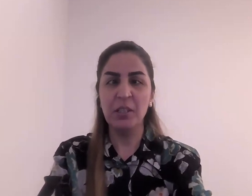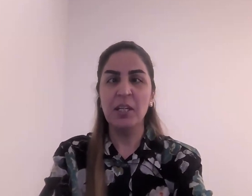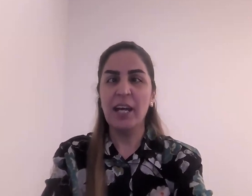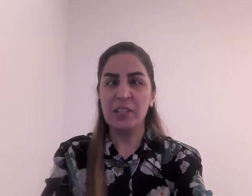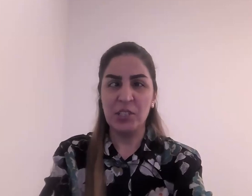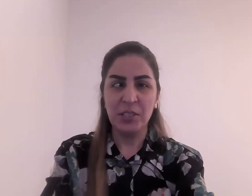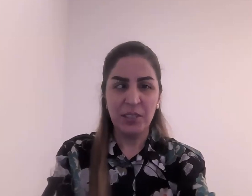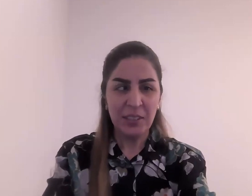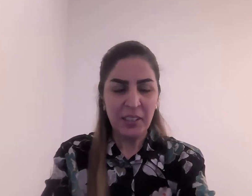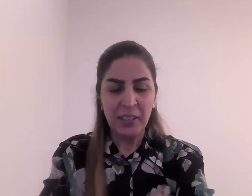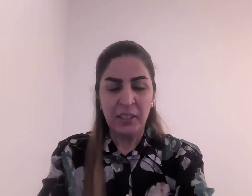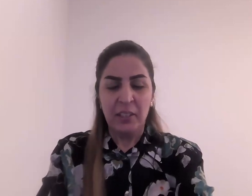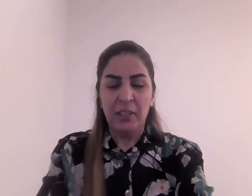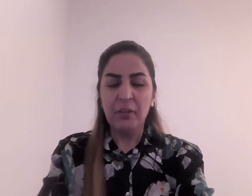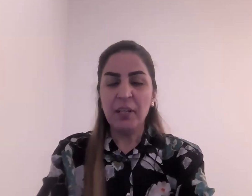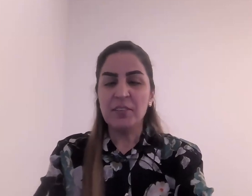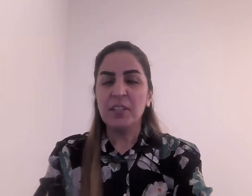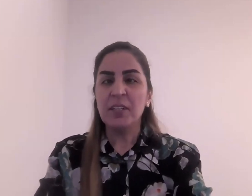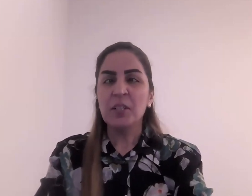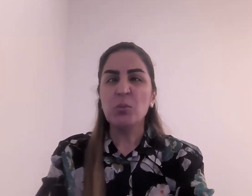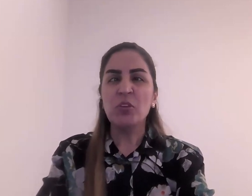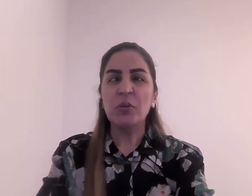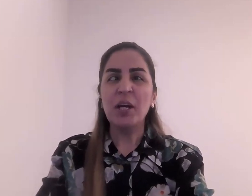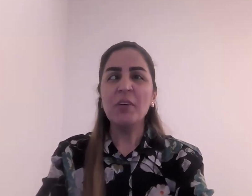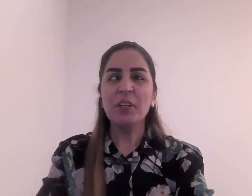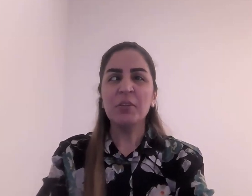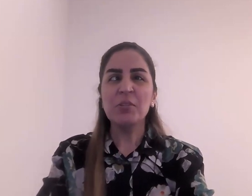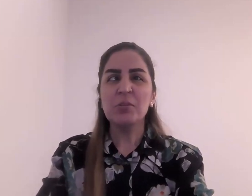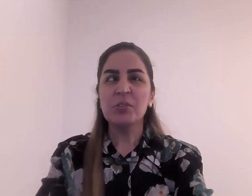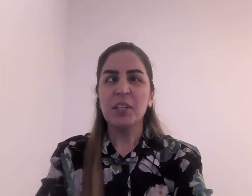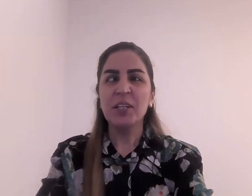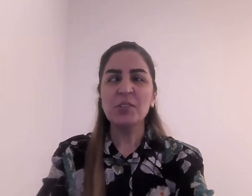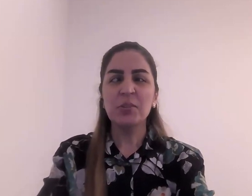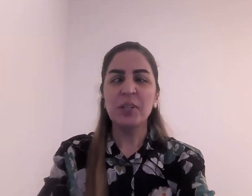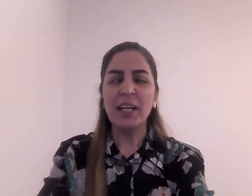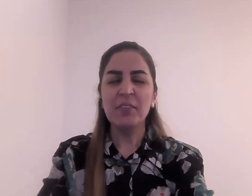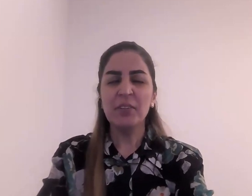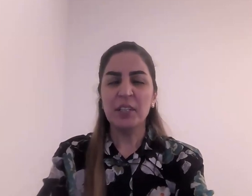All right. So now we are going to turn to Alison Ecker. Alison is an immigration